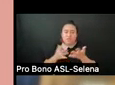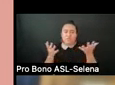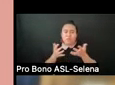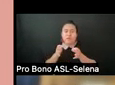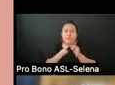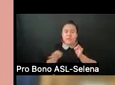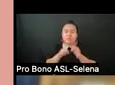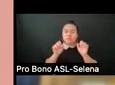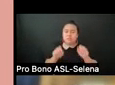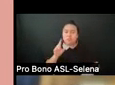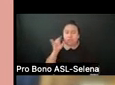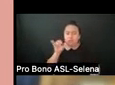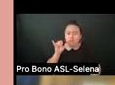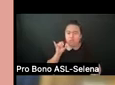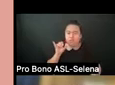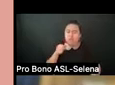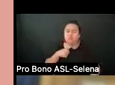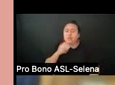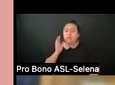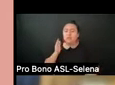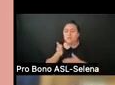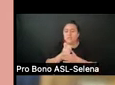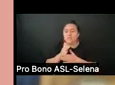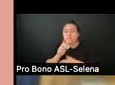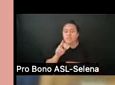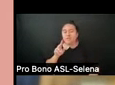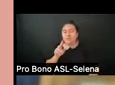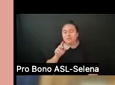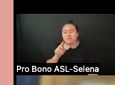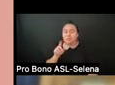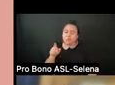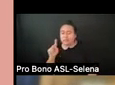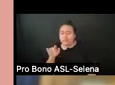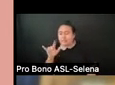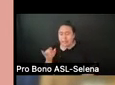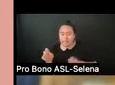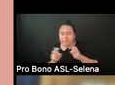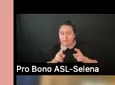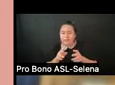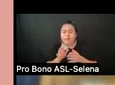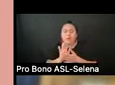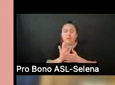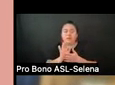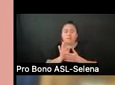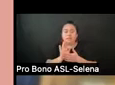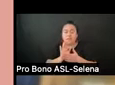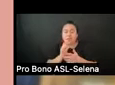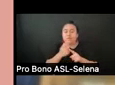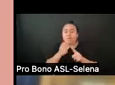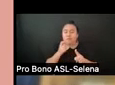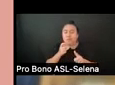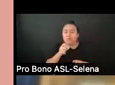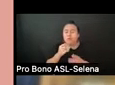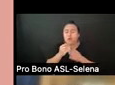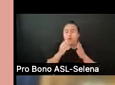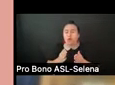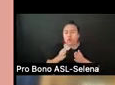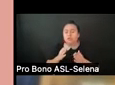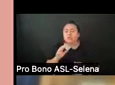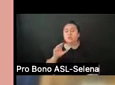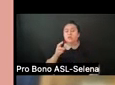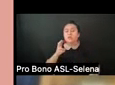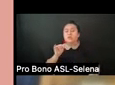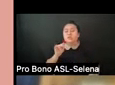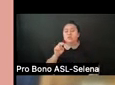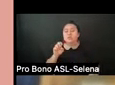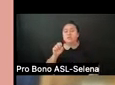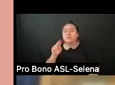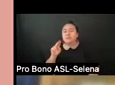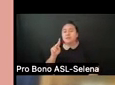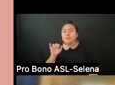I am definite going to share -- Katy is going to share a video from artist Christine [name] that